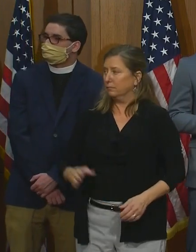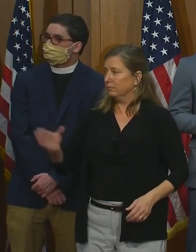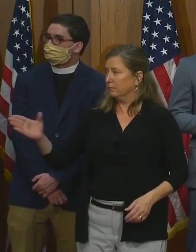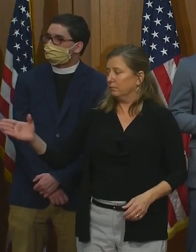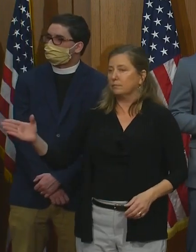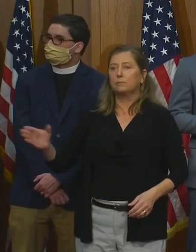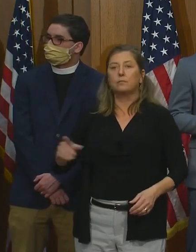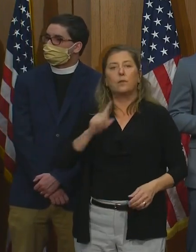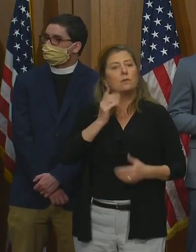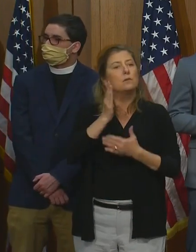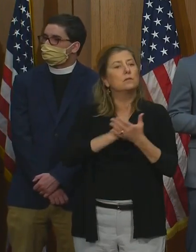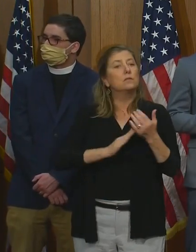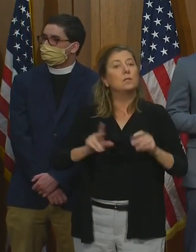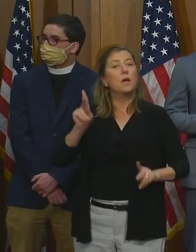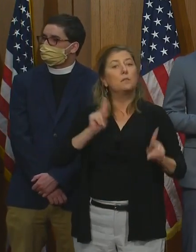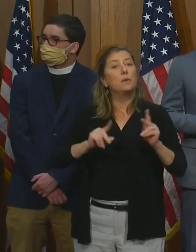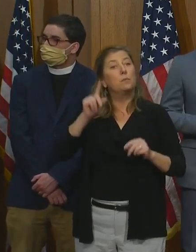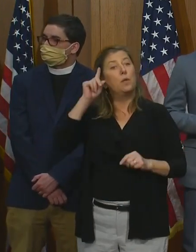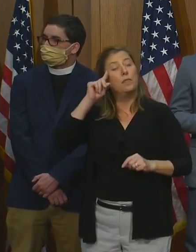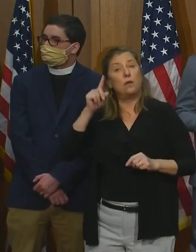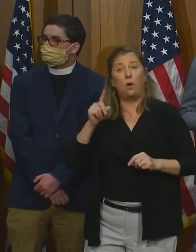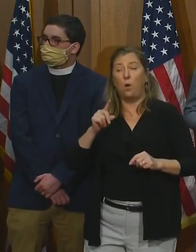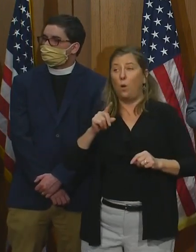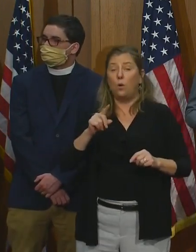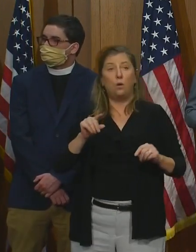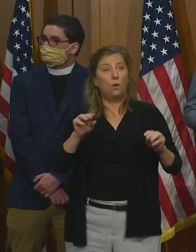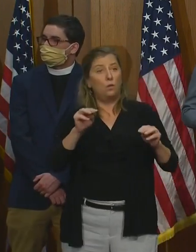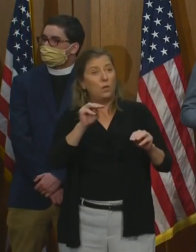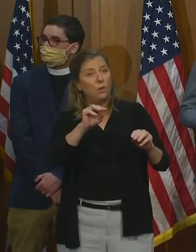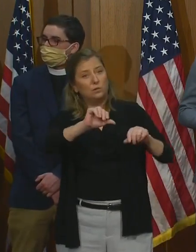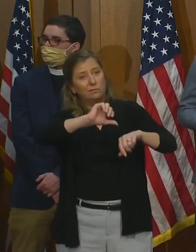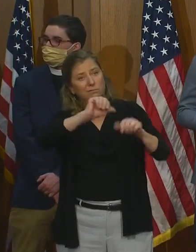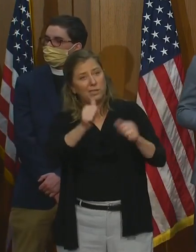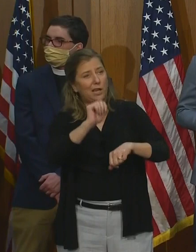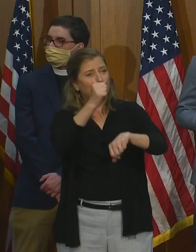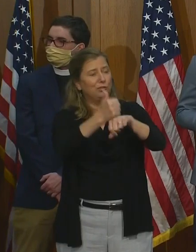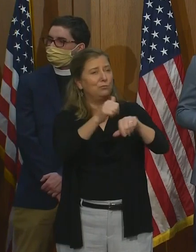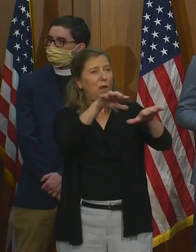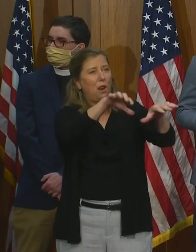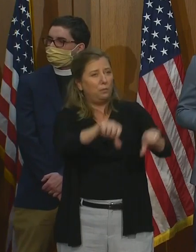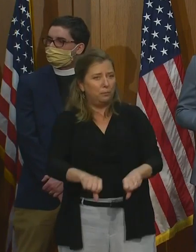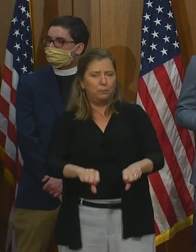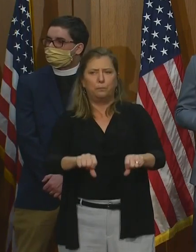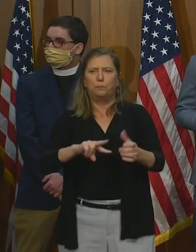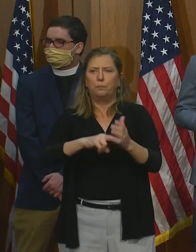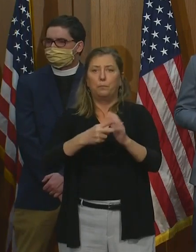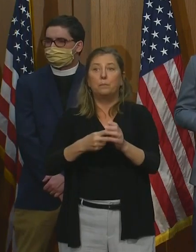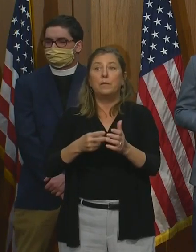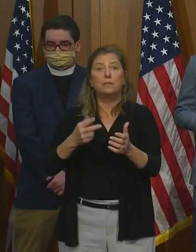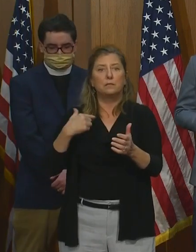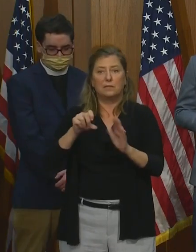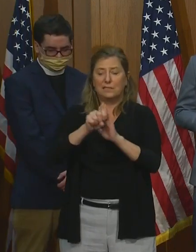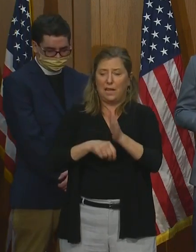VIRGINIA. GOVERNOR OUT THERE